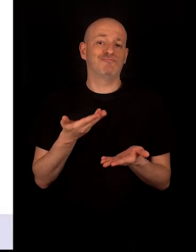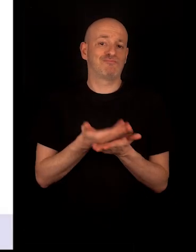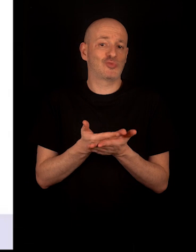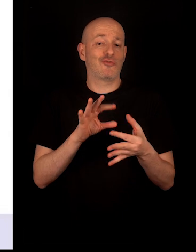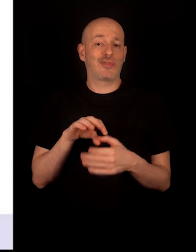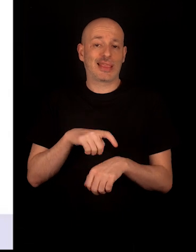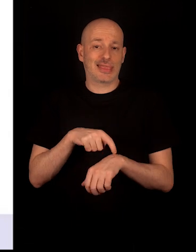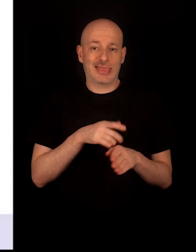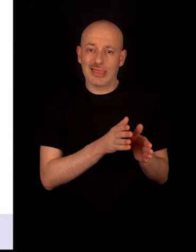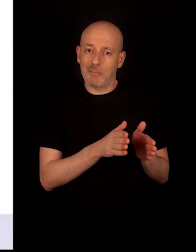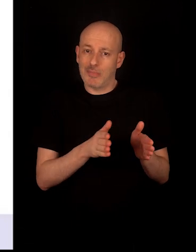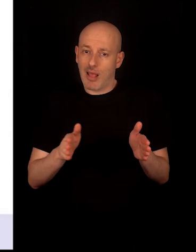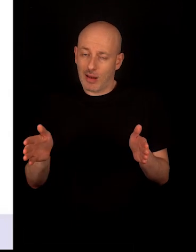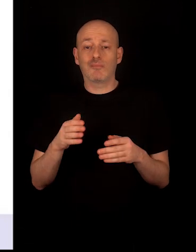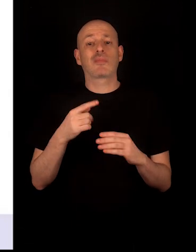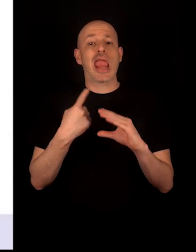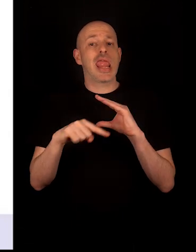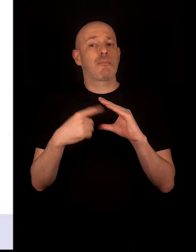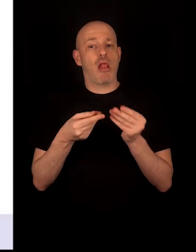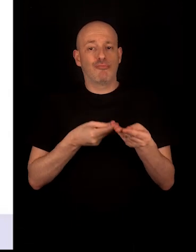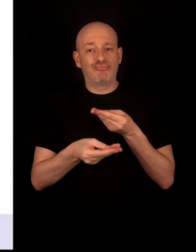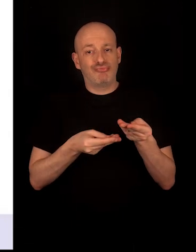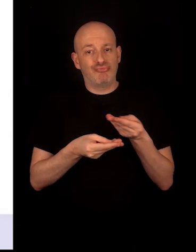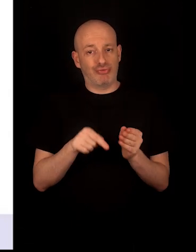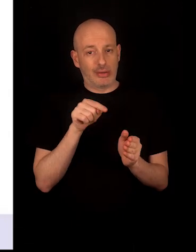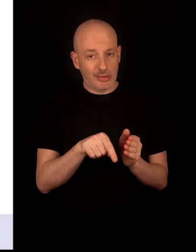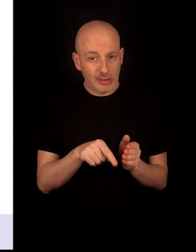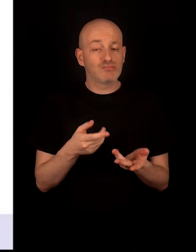we would need proofs like the timeline, email exchanges,